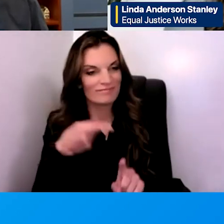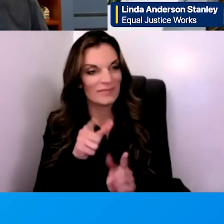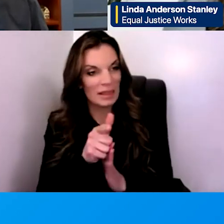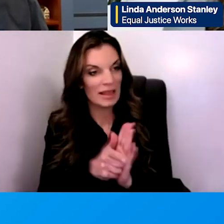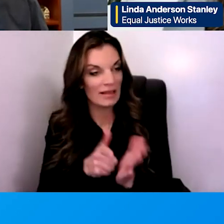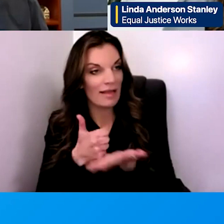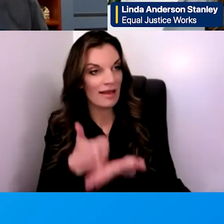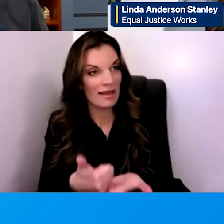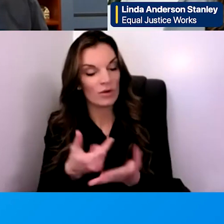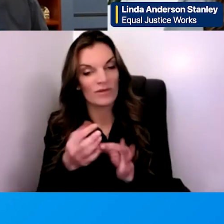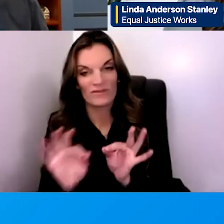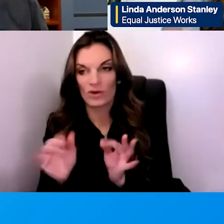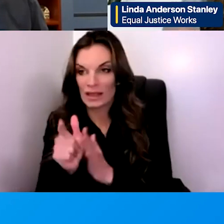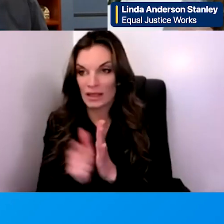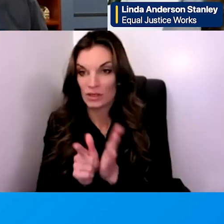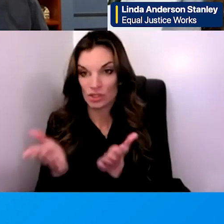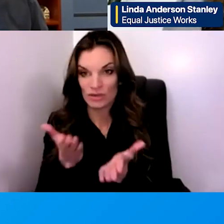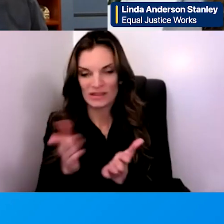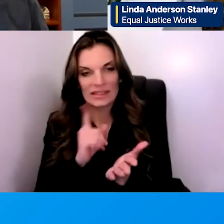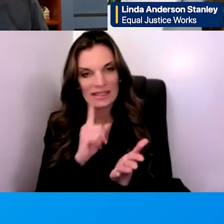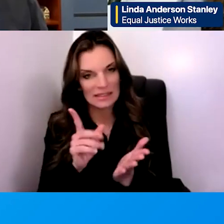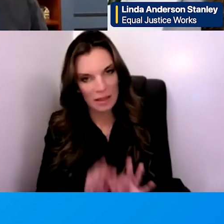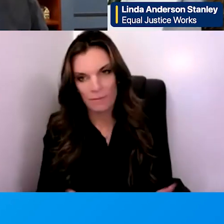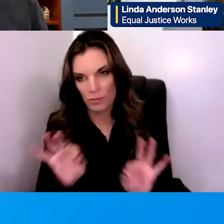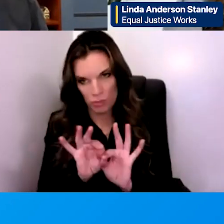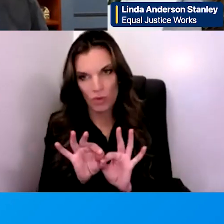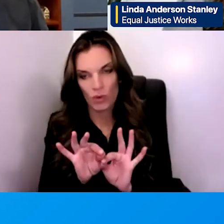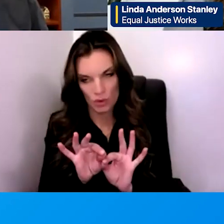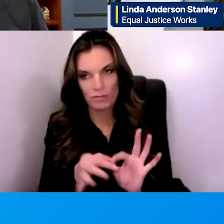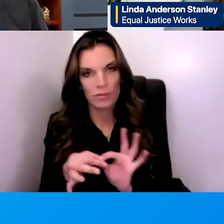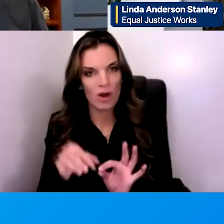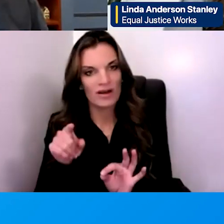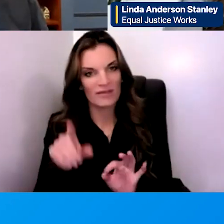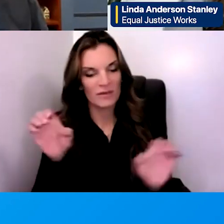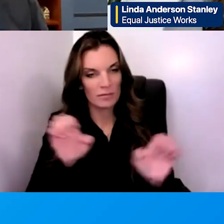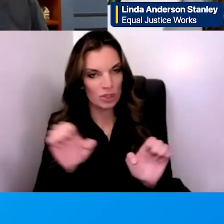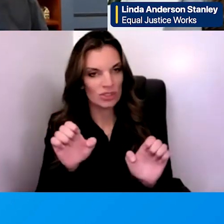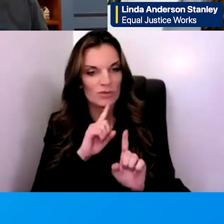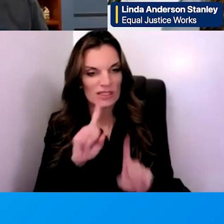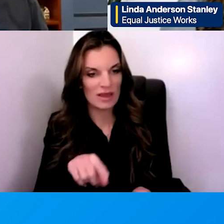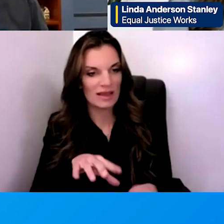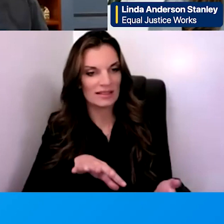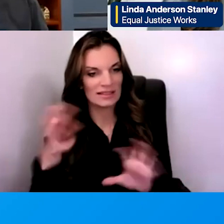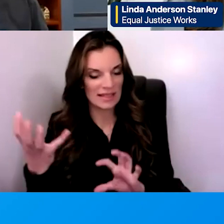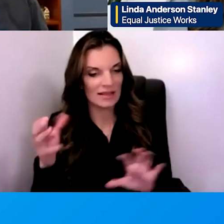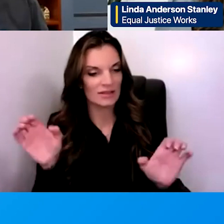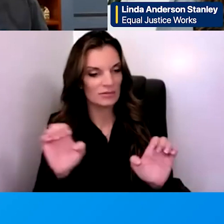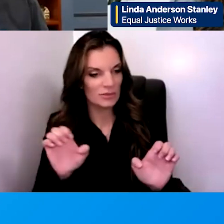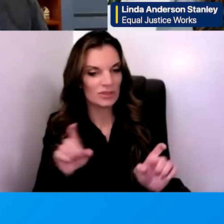free legal services is such an important piece of emergency and disaster response and preparedness. I know typically folks don't